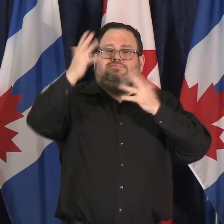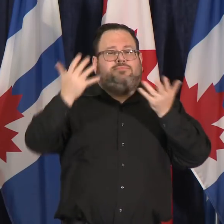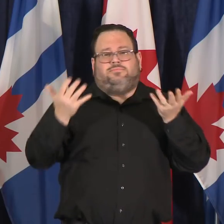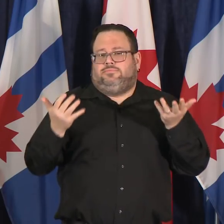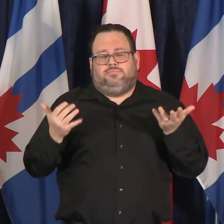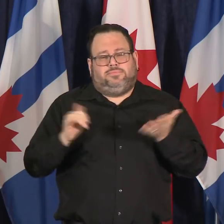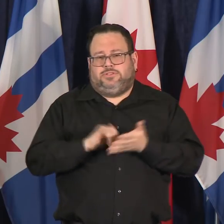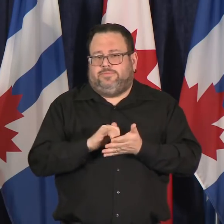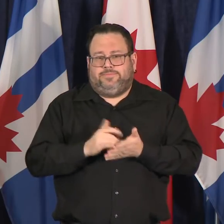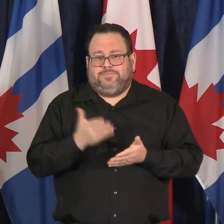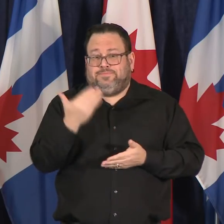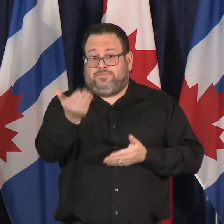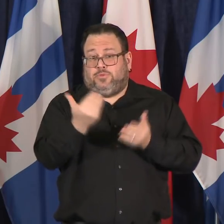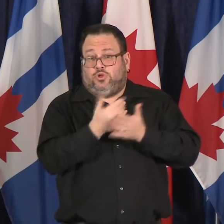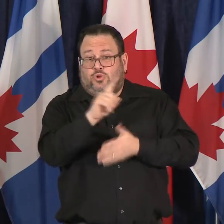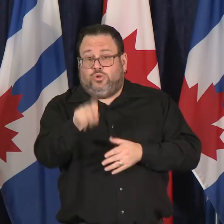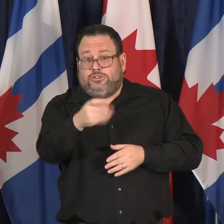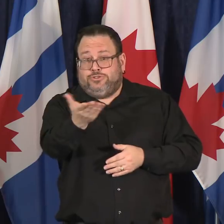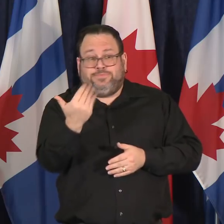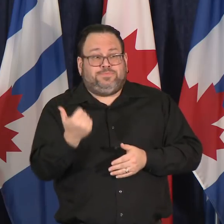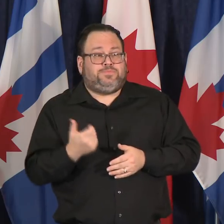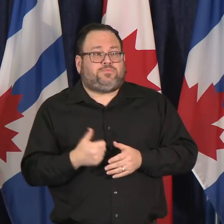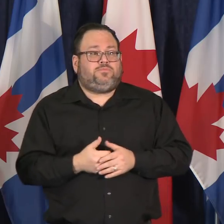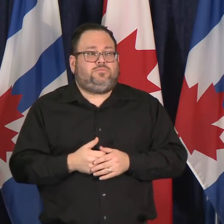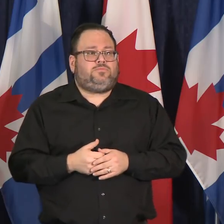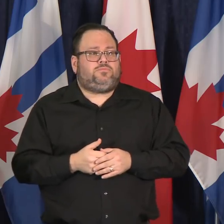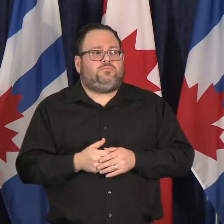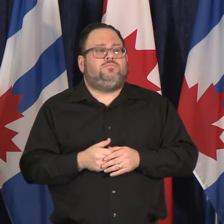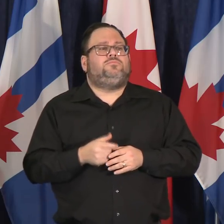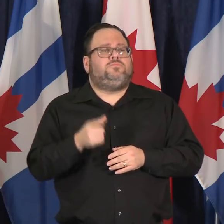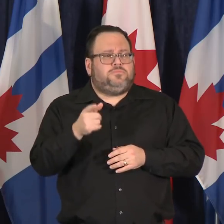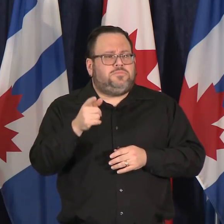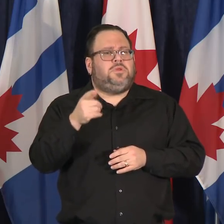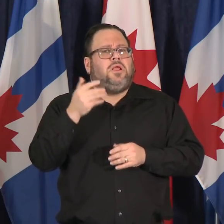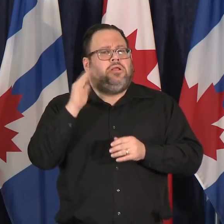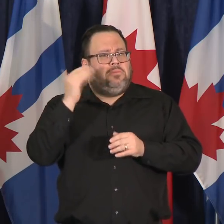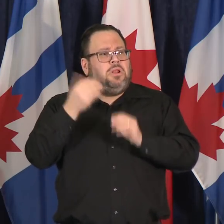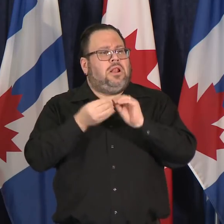of update and the new figures I'm just hoping you can just frame everything